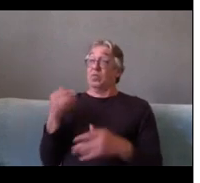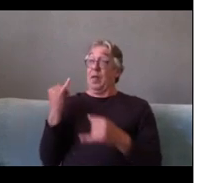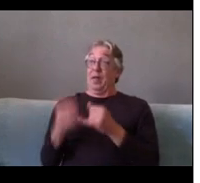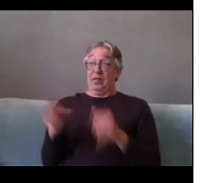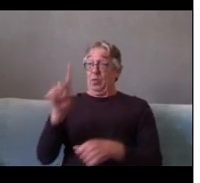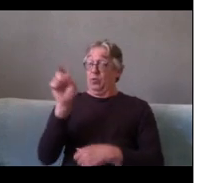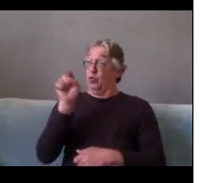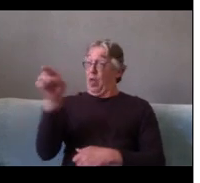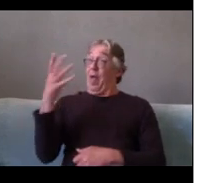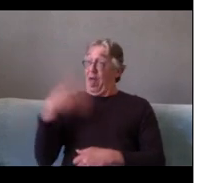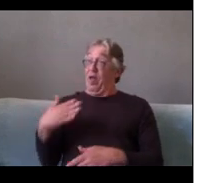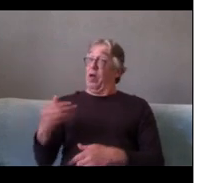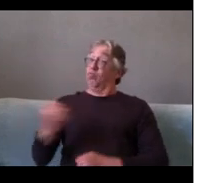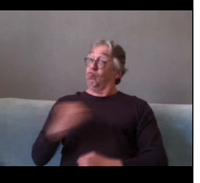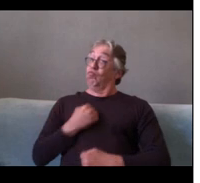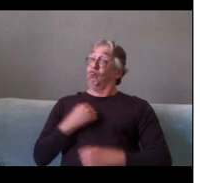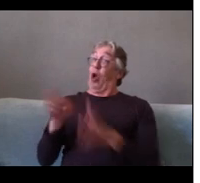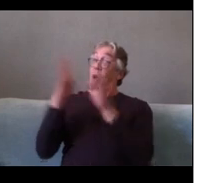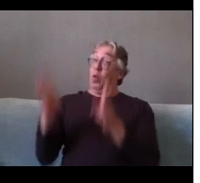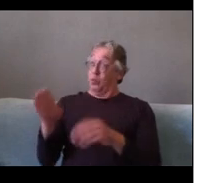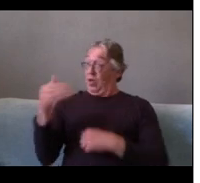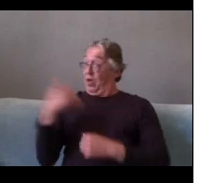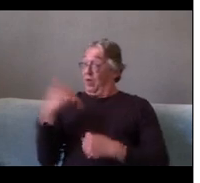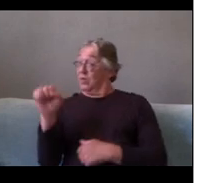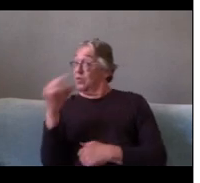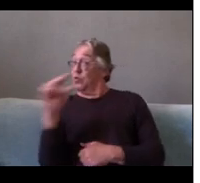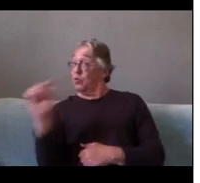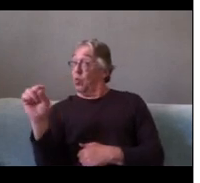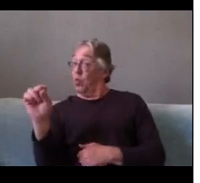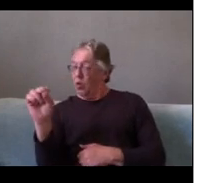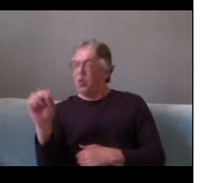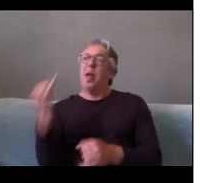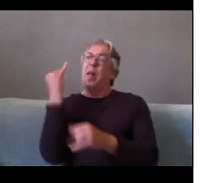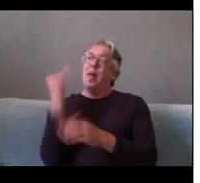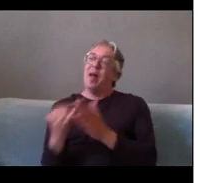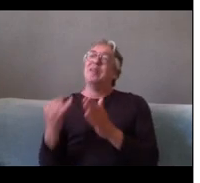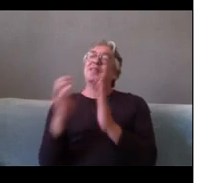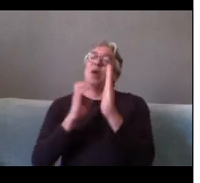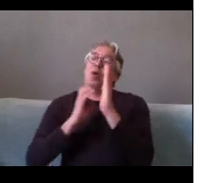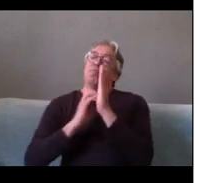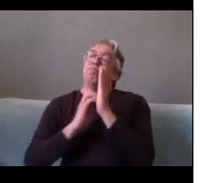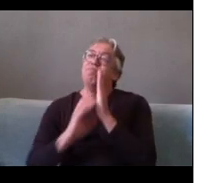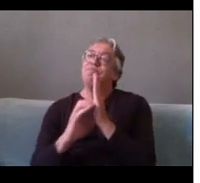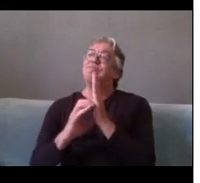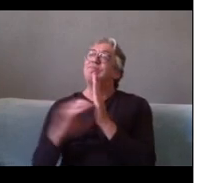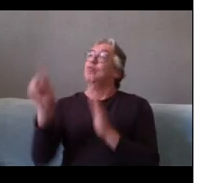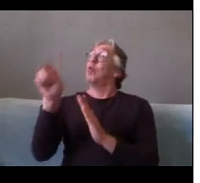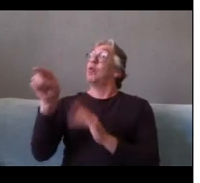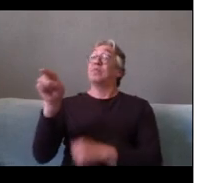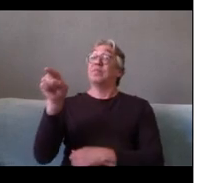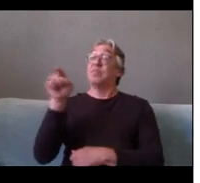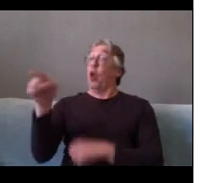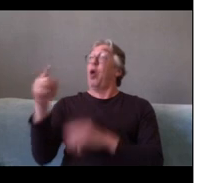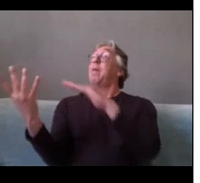Now I want to talk about the Washington Group questions in the 2019 Kenya population and housing census.